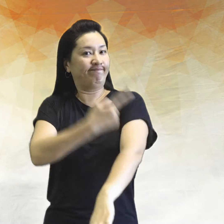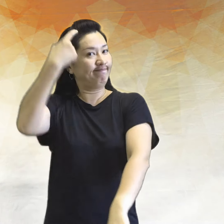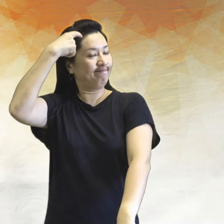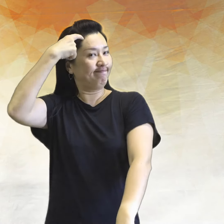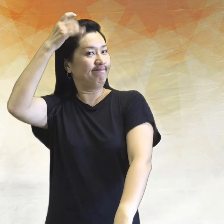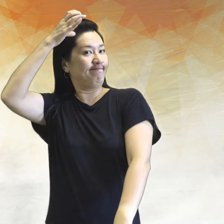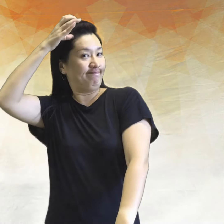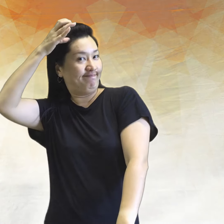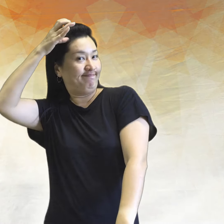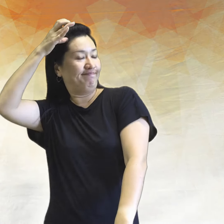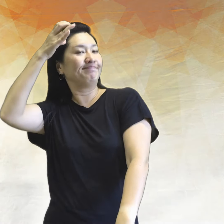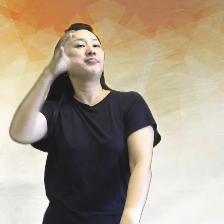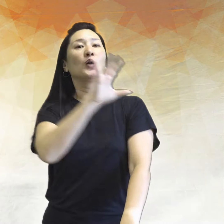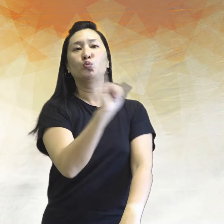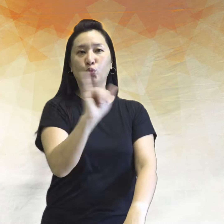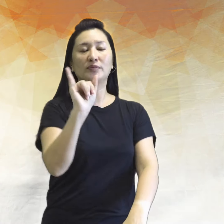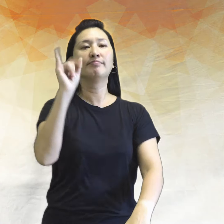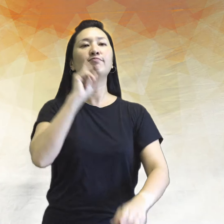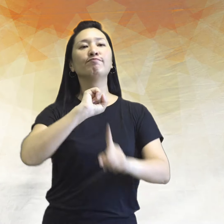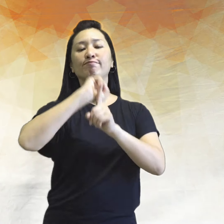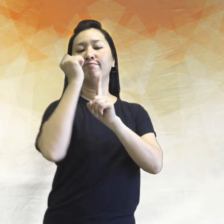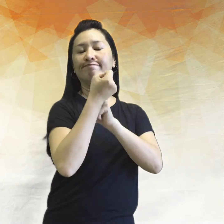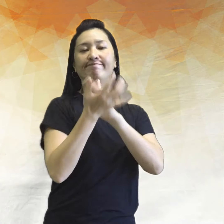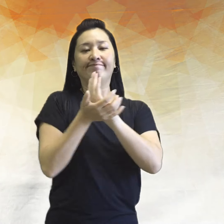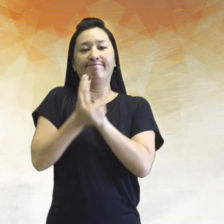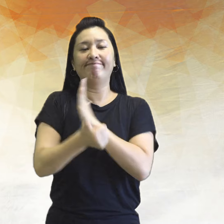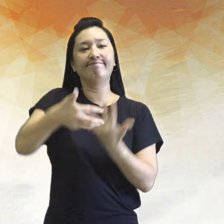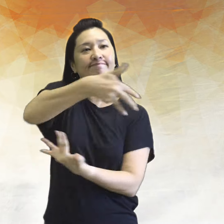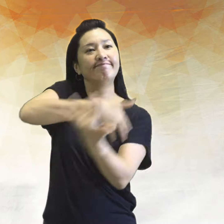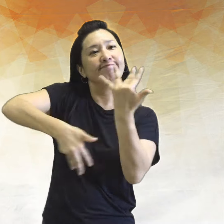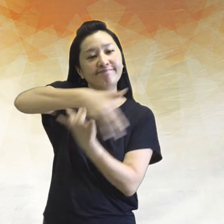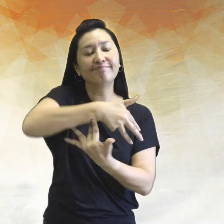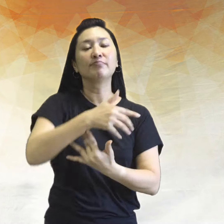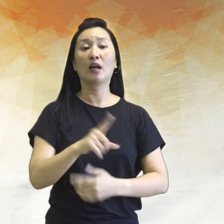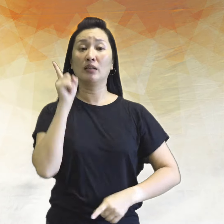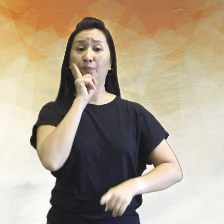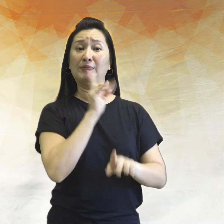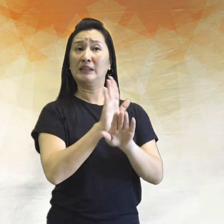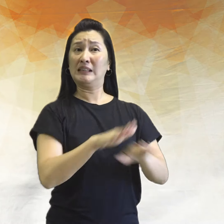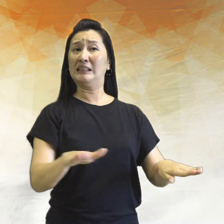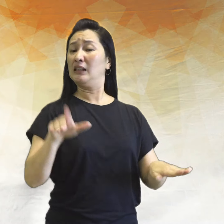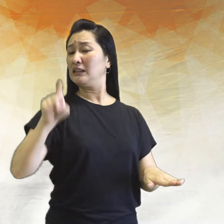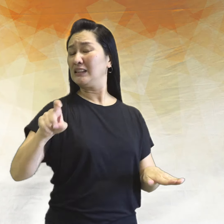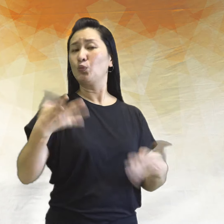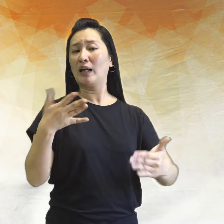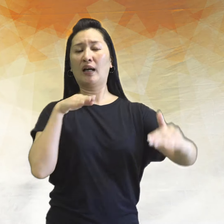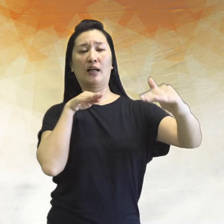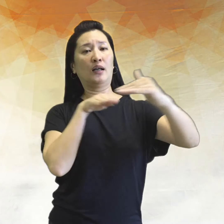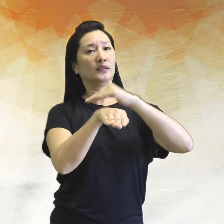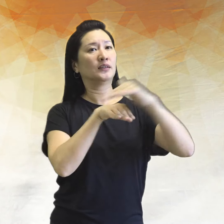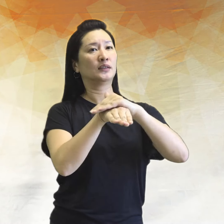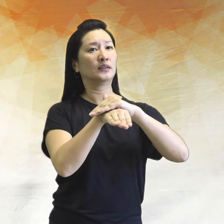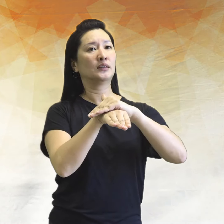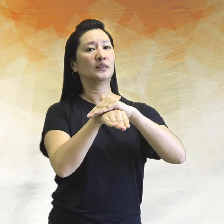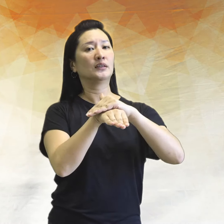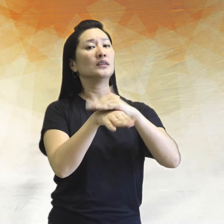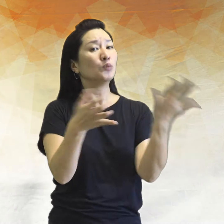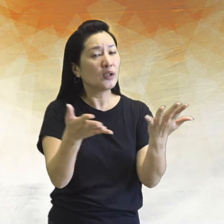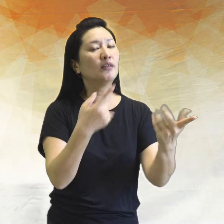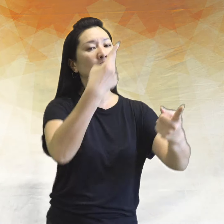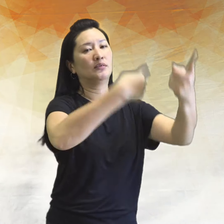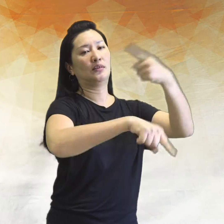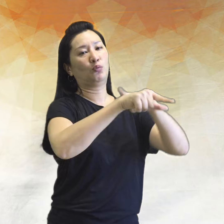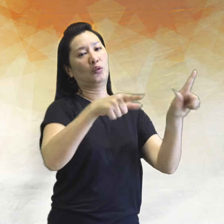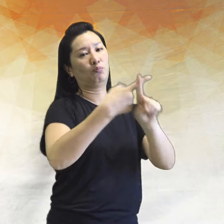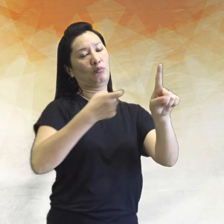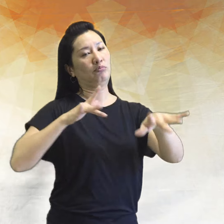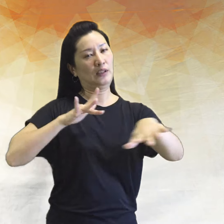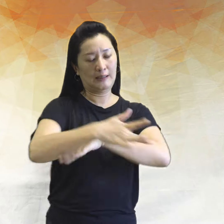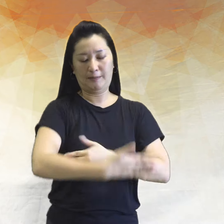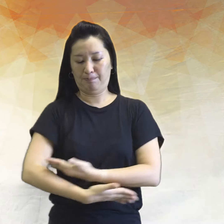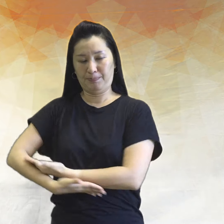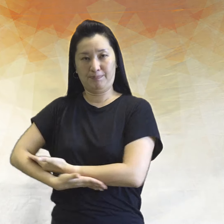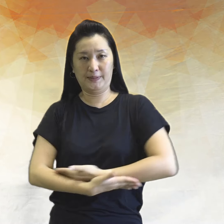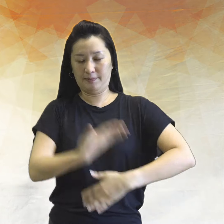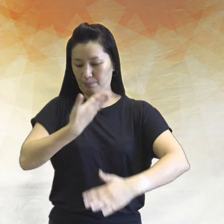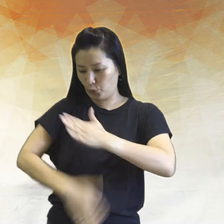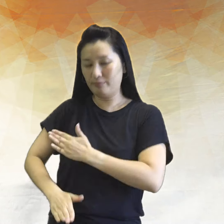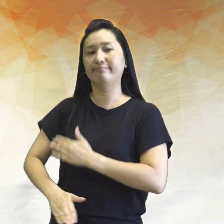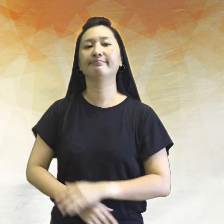cognitive and social skills. Deaf children need access to sign language from birth.